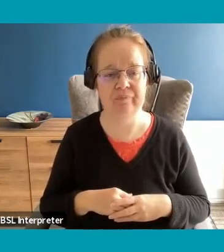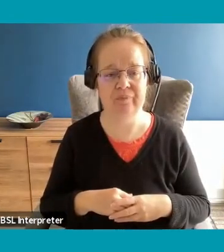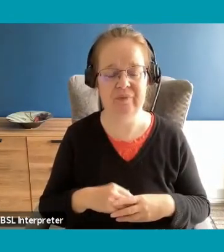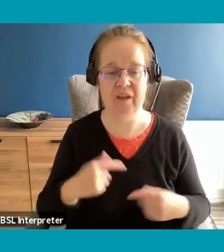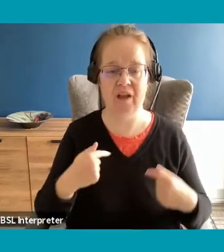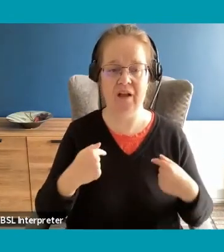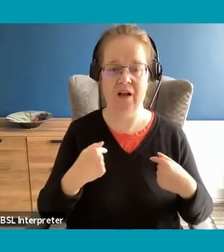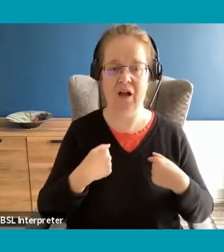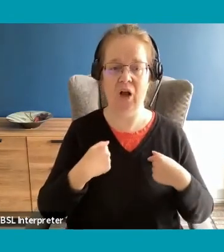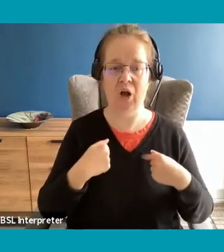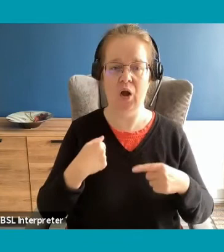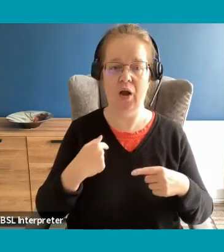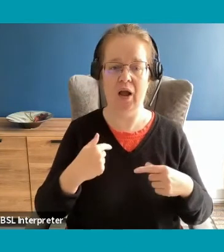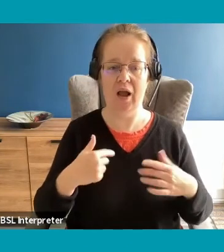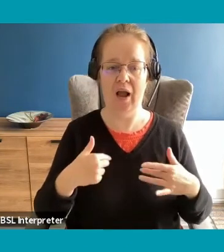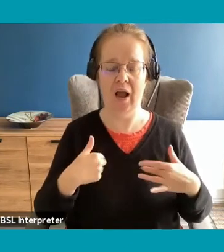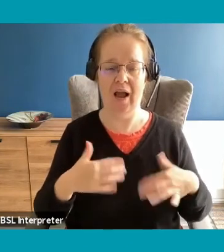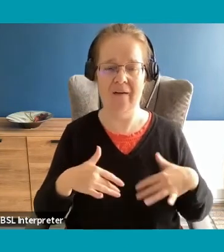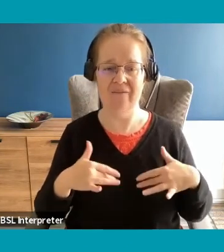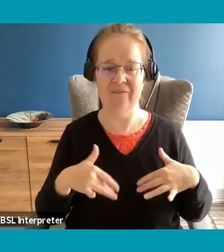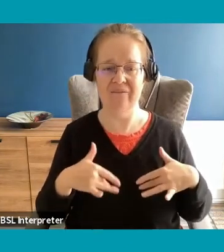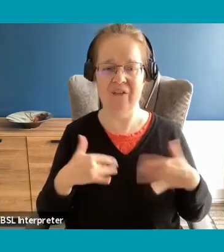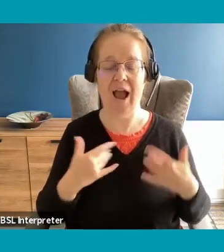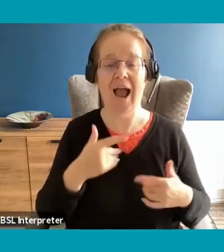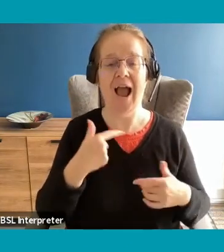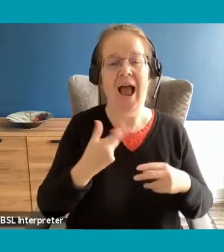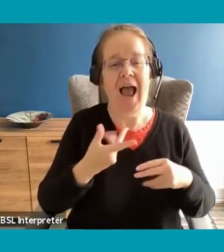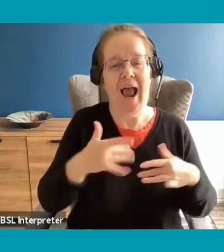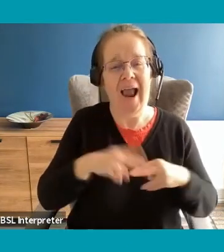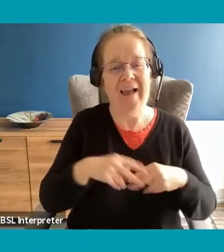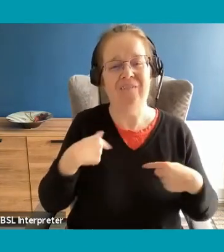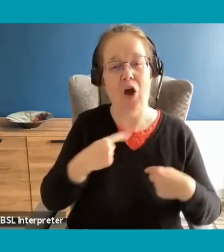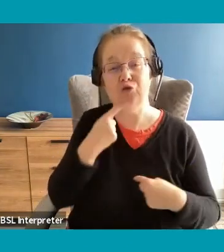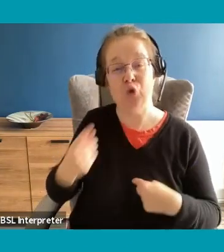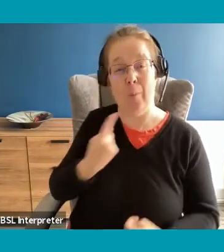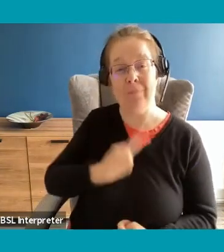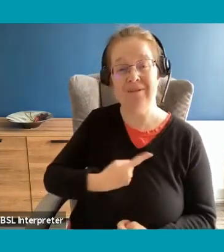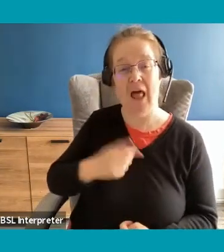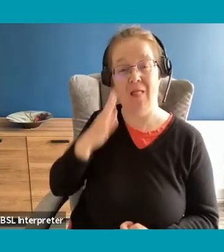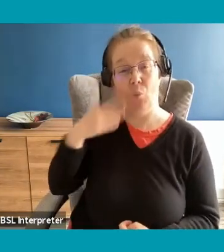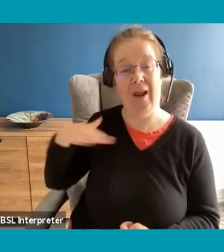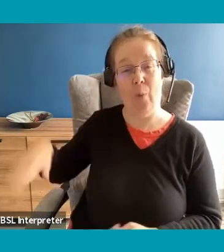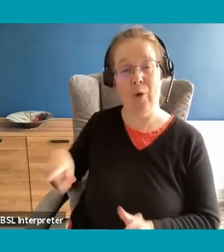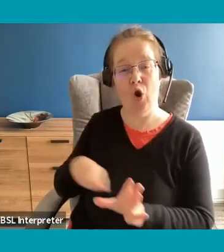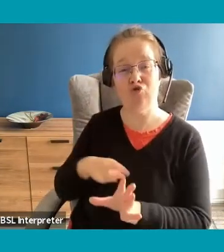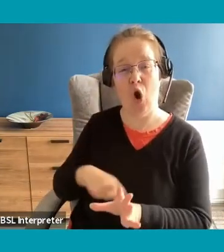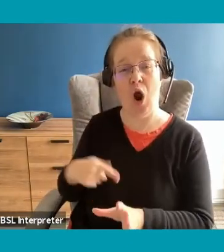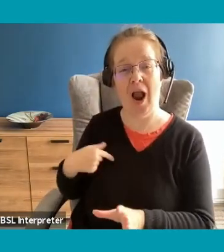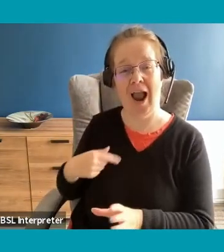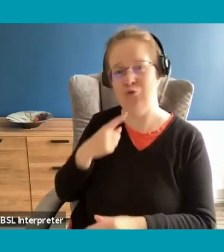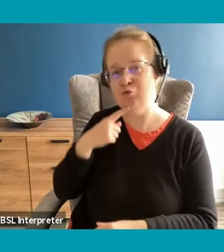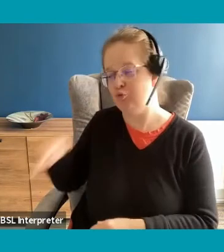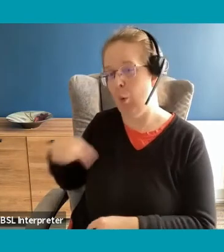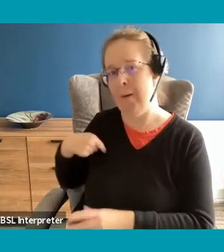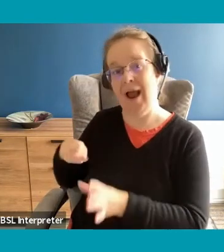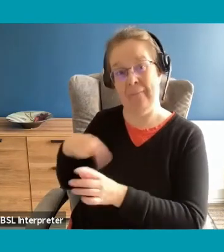spoke to myself when I was younger. I wouldn't have been able to do this like if I spoke to my younger self and said to